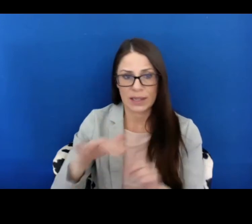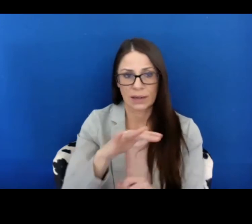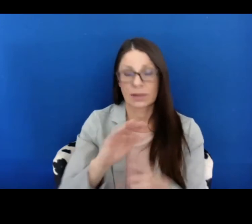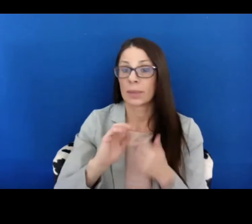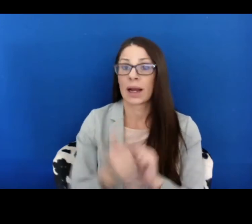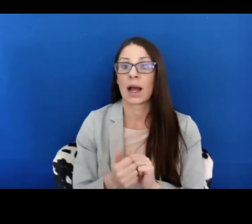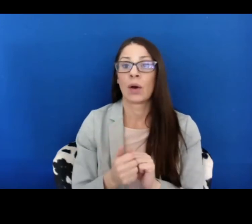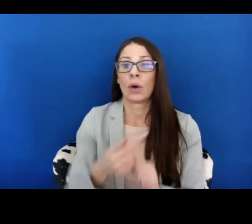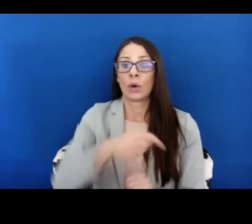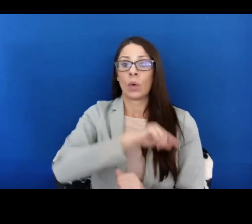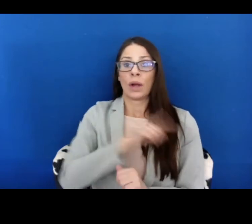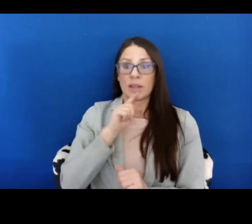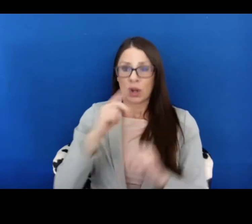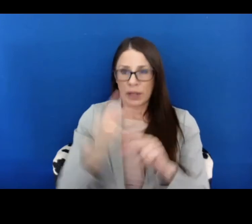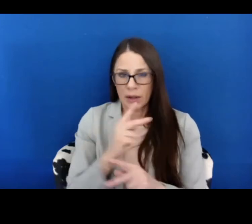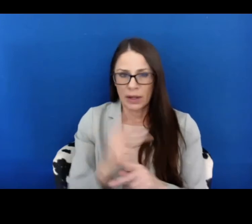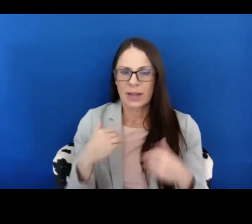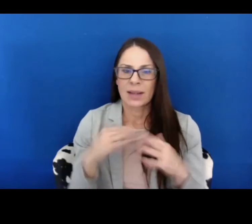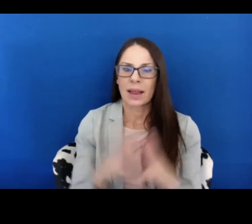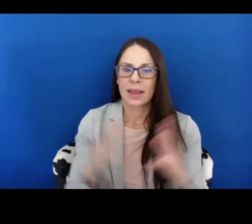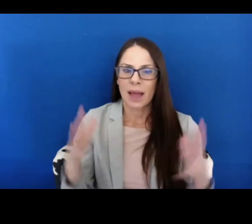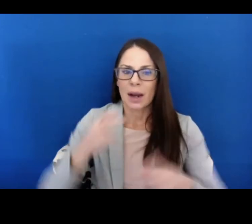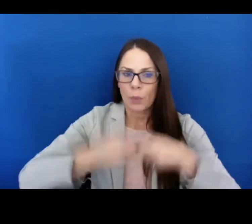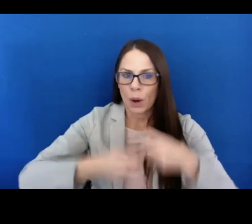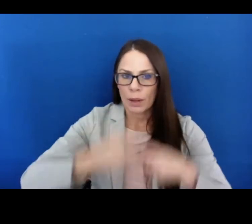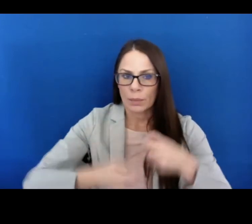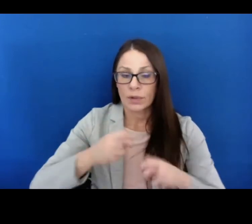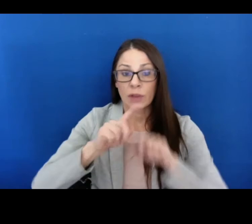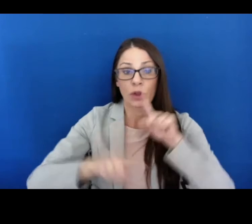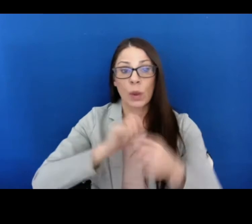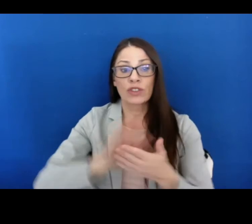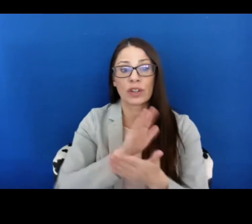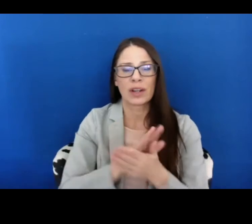have a lot of problems, the questionnaires used are overly simplistic failing to capture